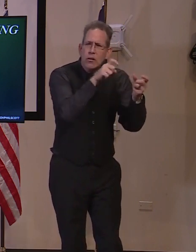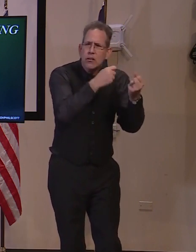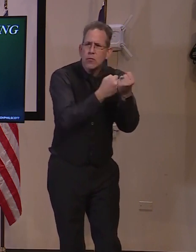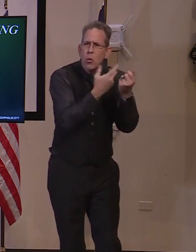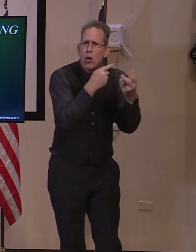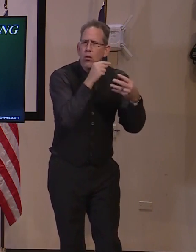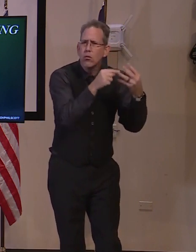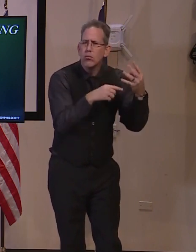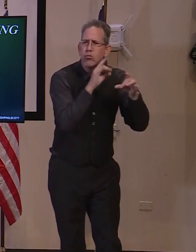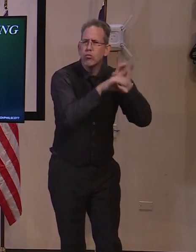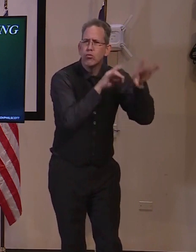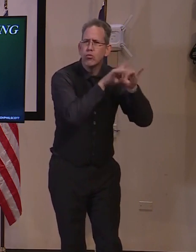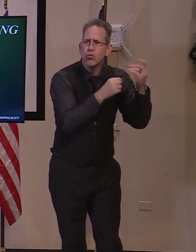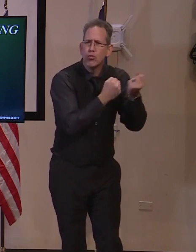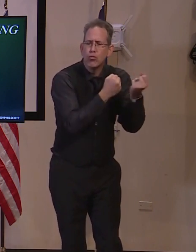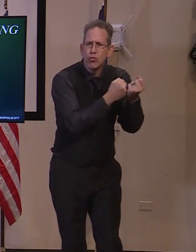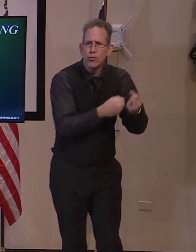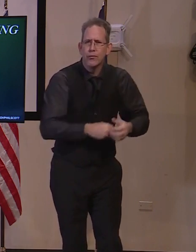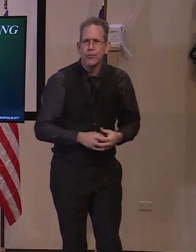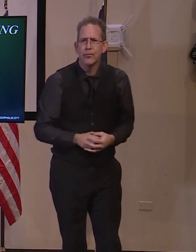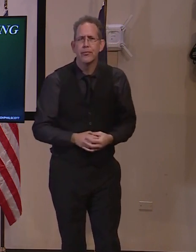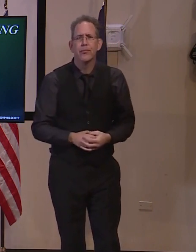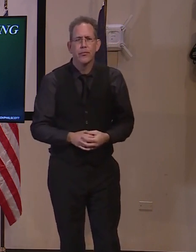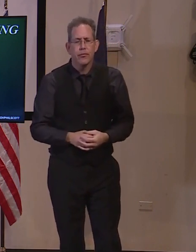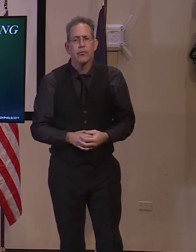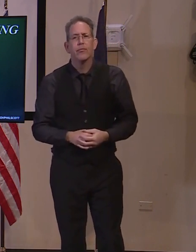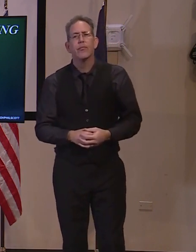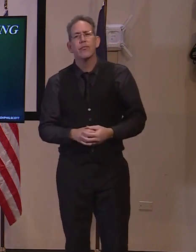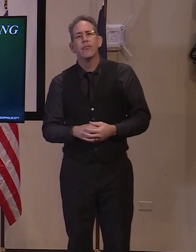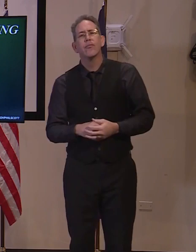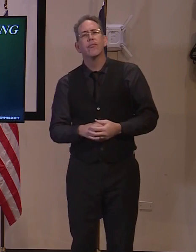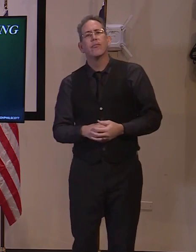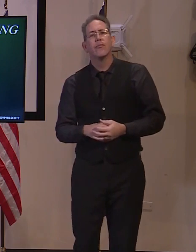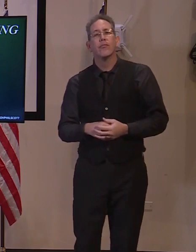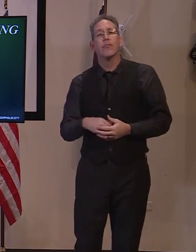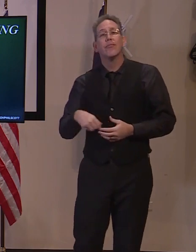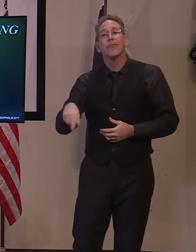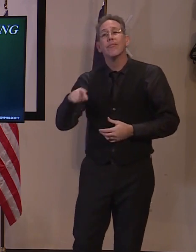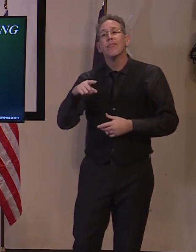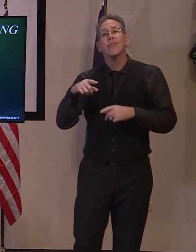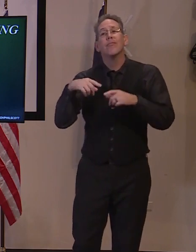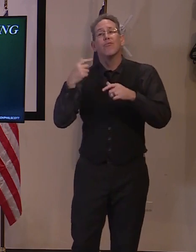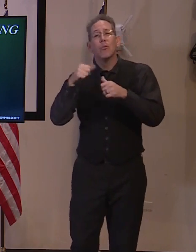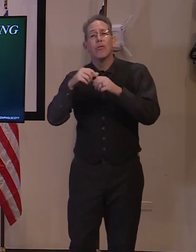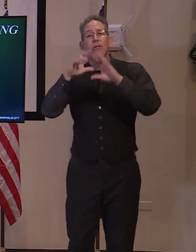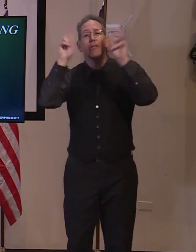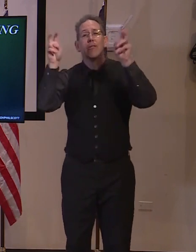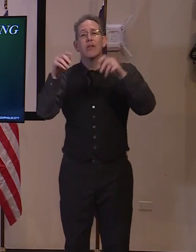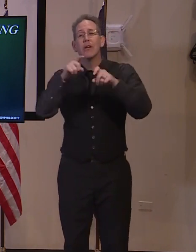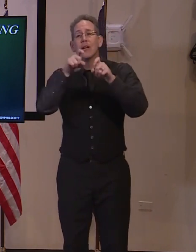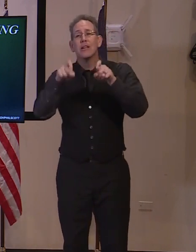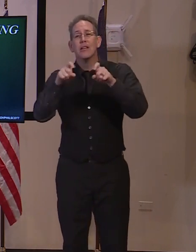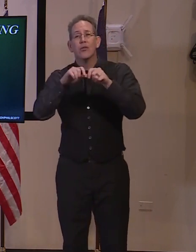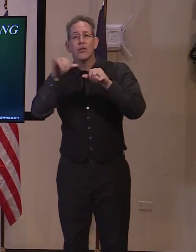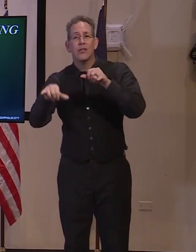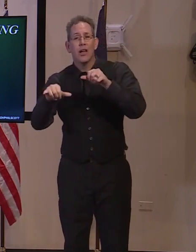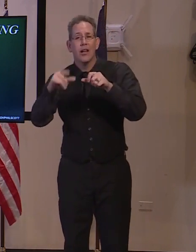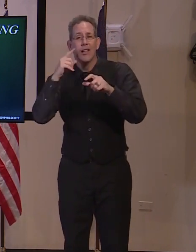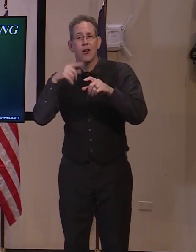Response testing, including tests to stay, continues to roll out steadily across the state and is contributing, I think, significantly to keeping more